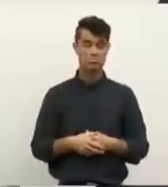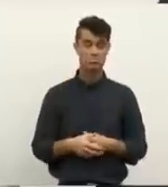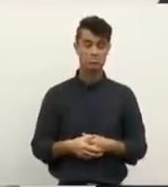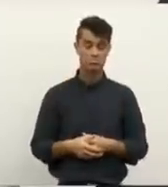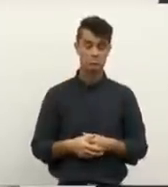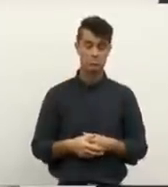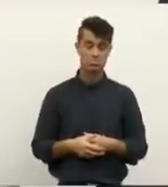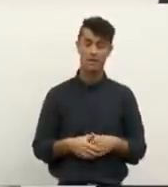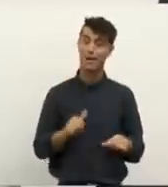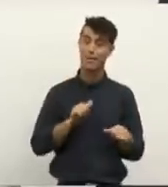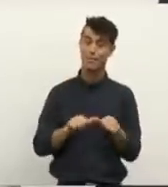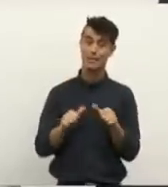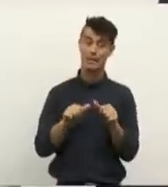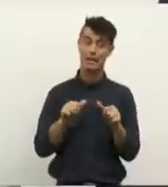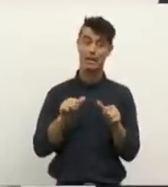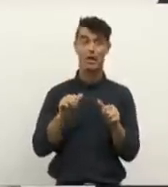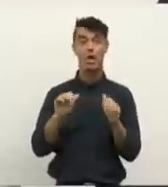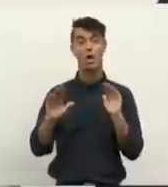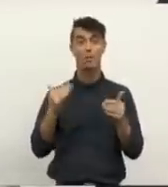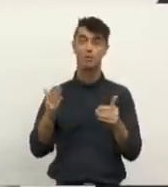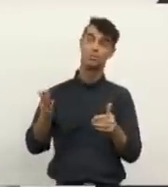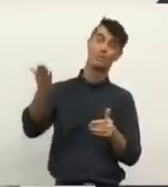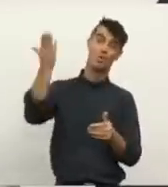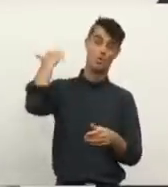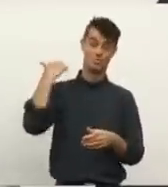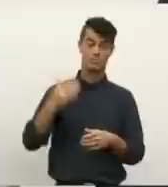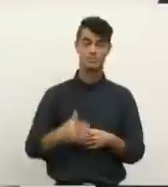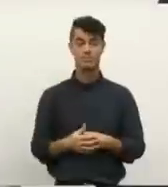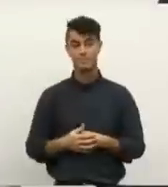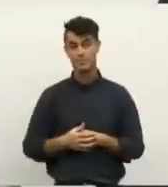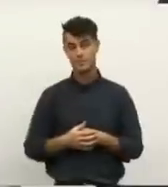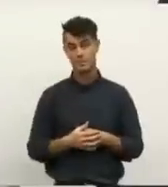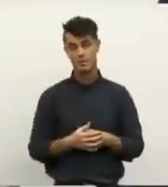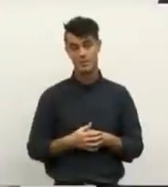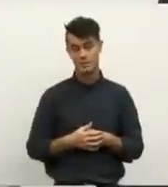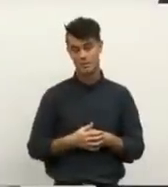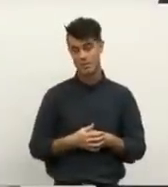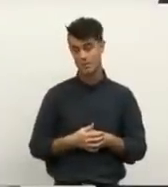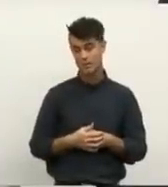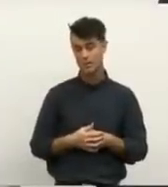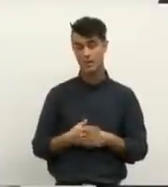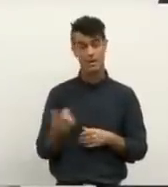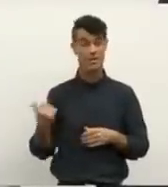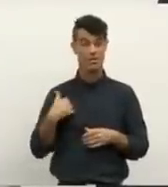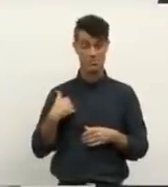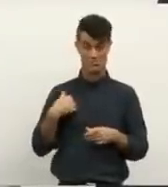That's, you know, way better than it was. Previously where people had to, including myself,